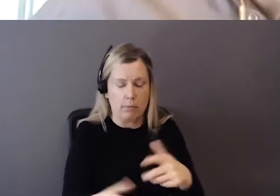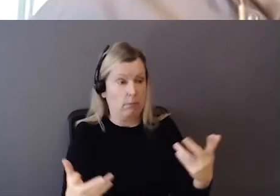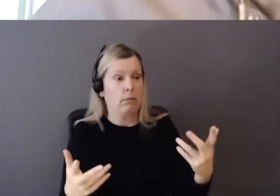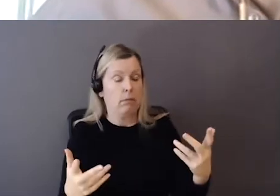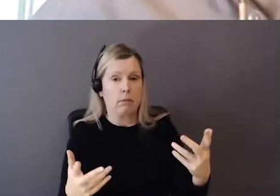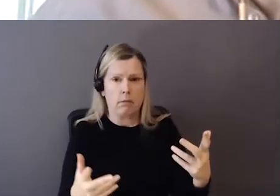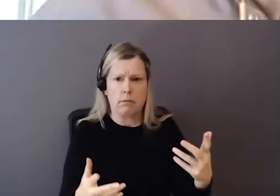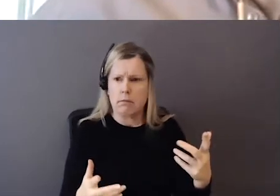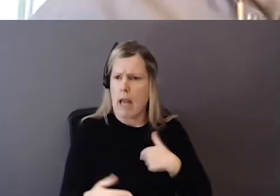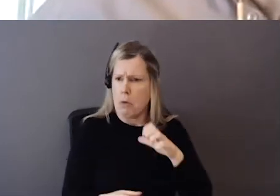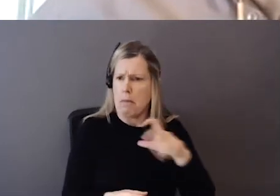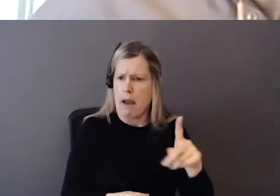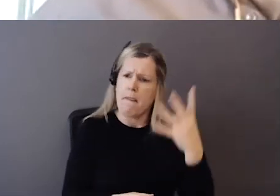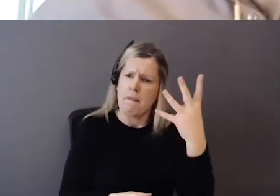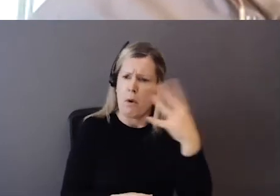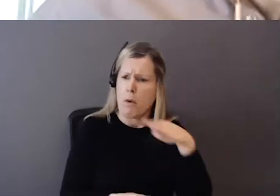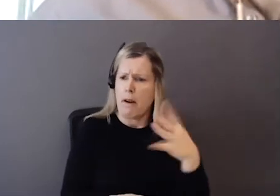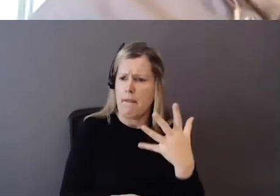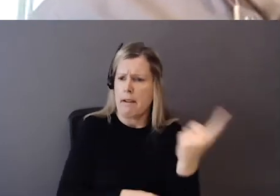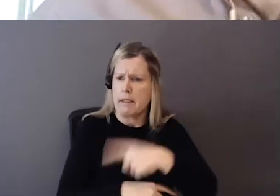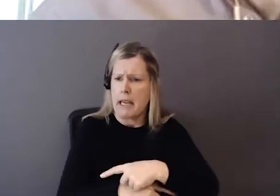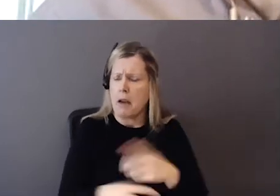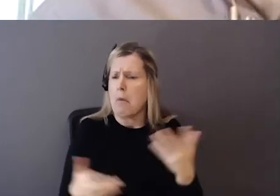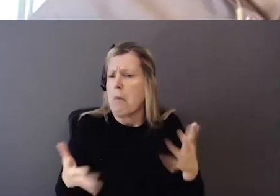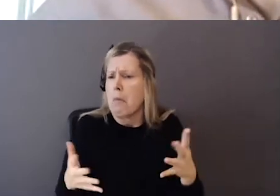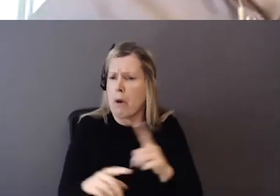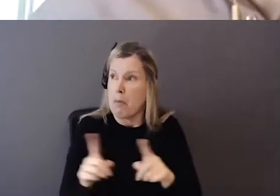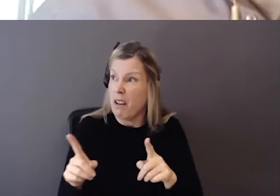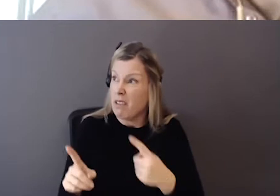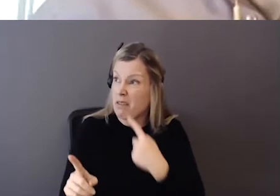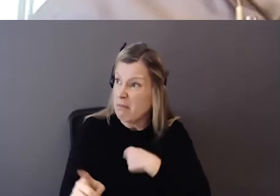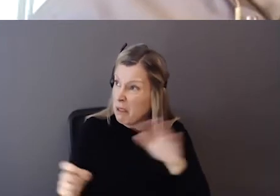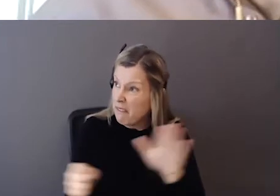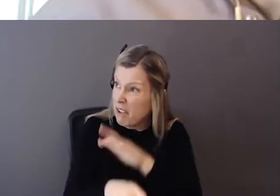four out of five days a week to start with. And that was just sort of arranged with me and my